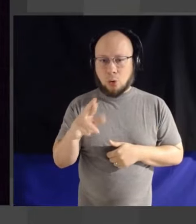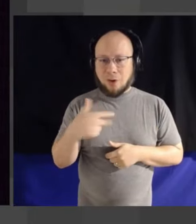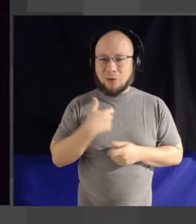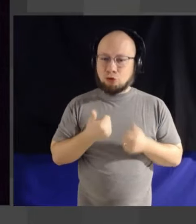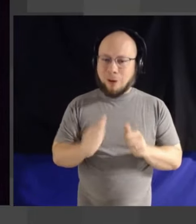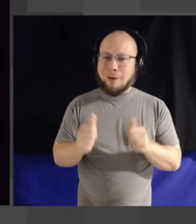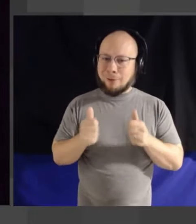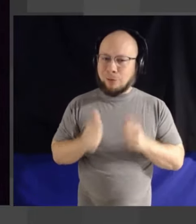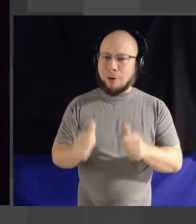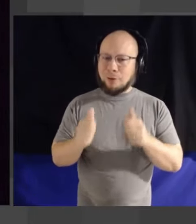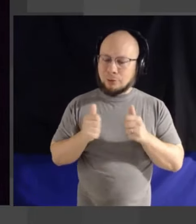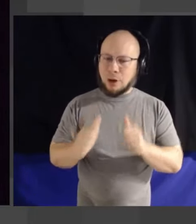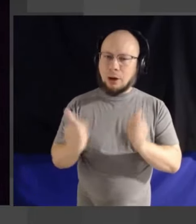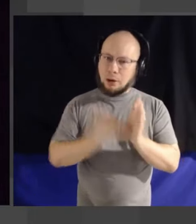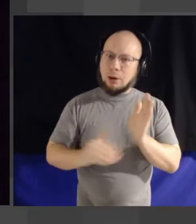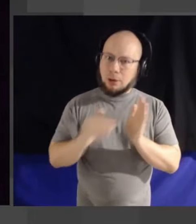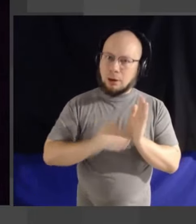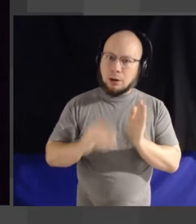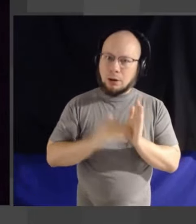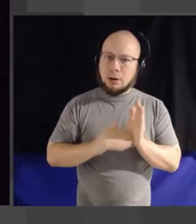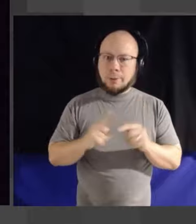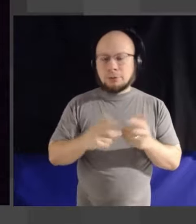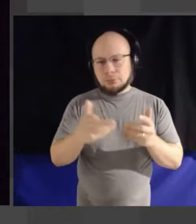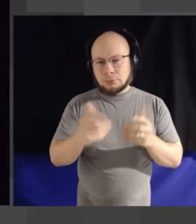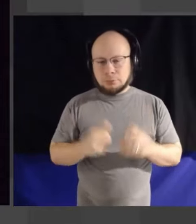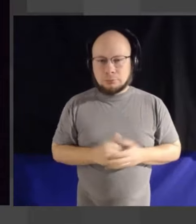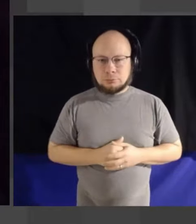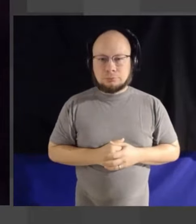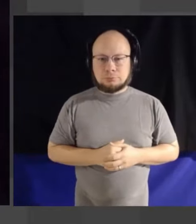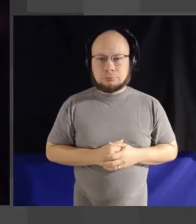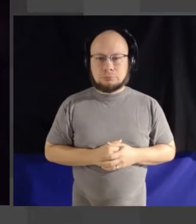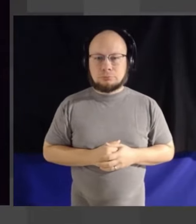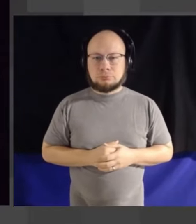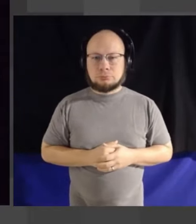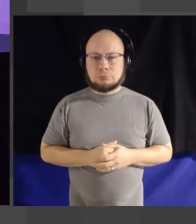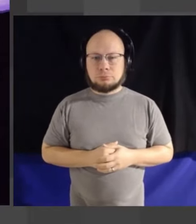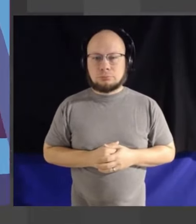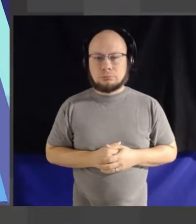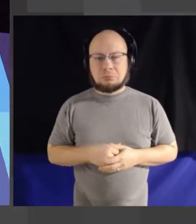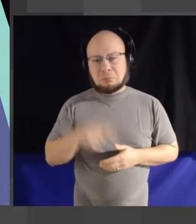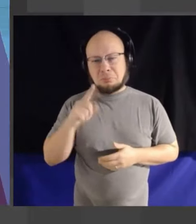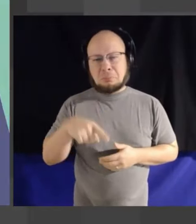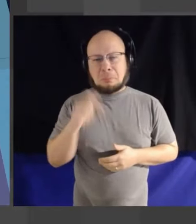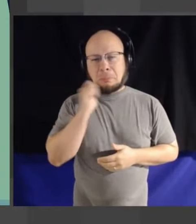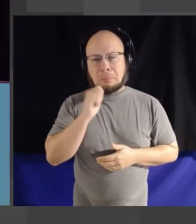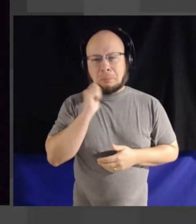SO TOOK A FEW TRIES TO GET A CLEAN RUN THROUGH.